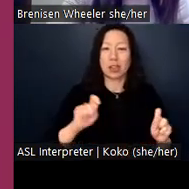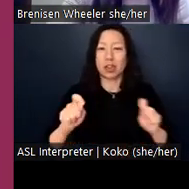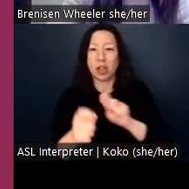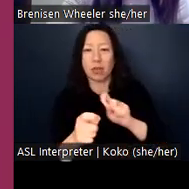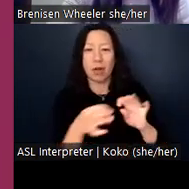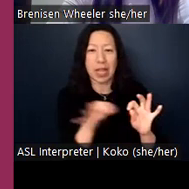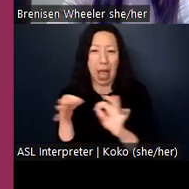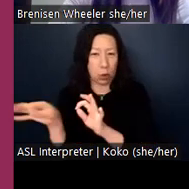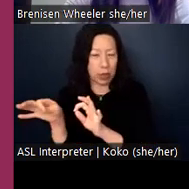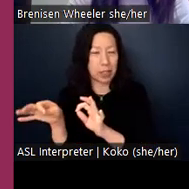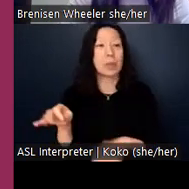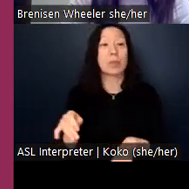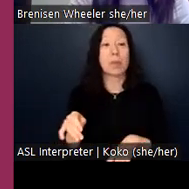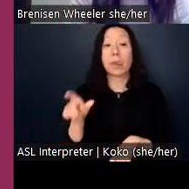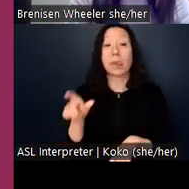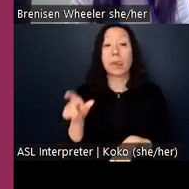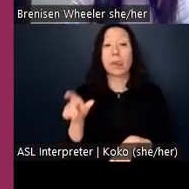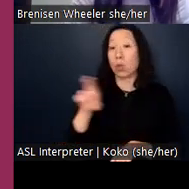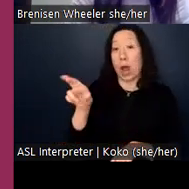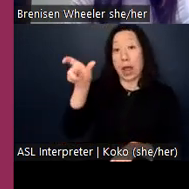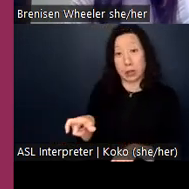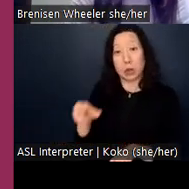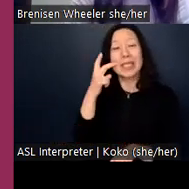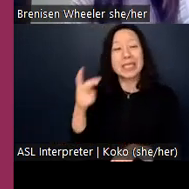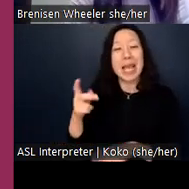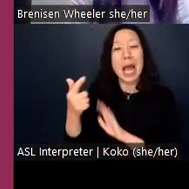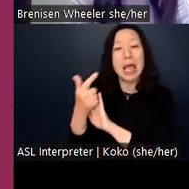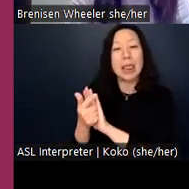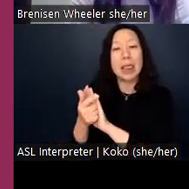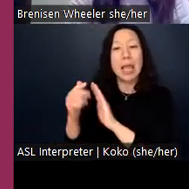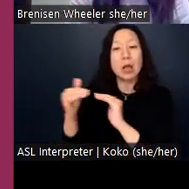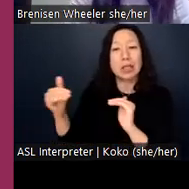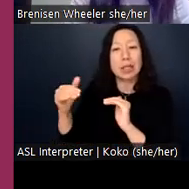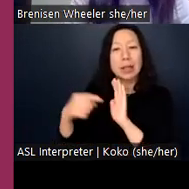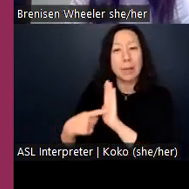system model that has been used for many years, and is often continued to be used.